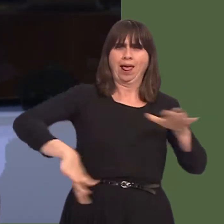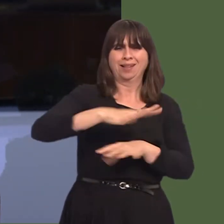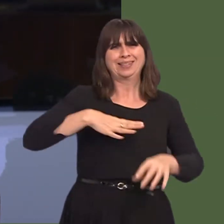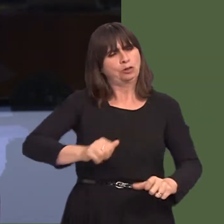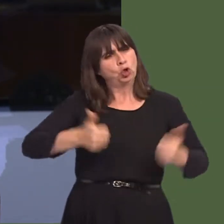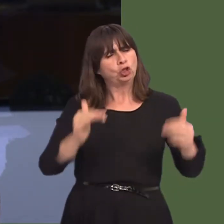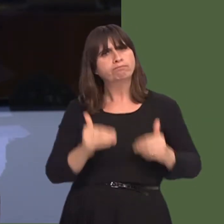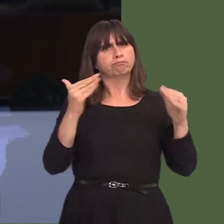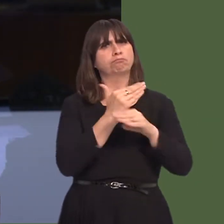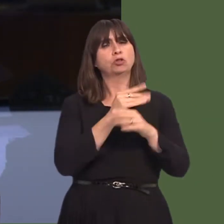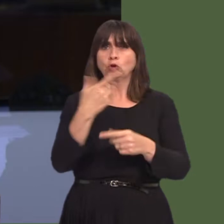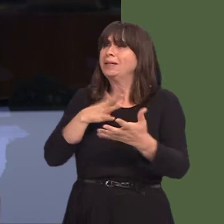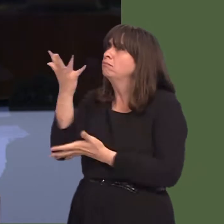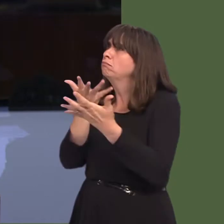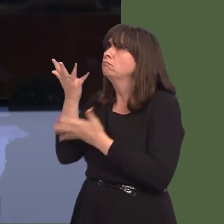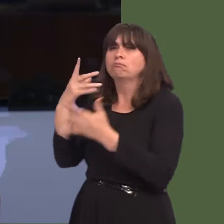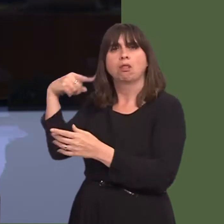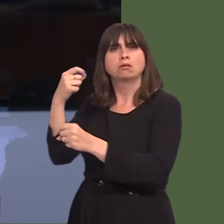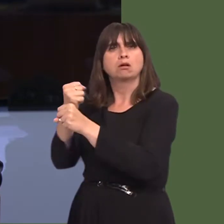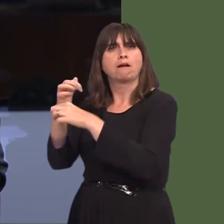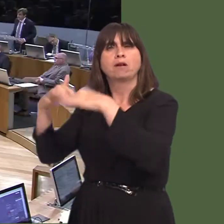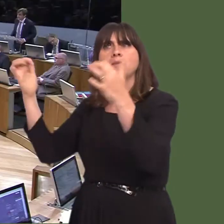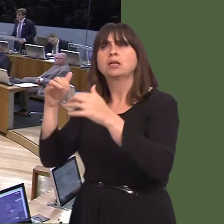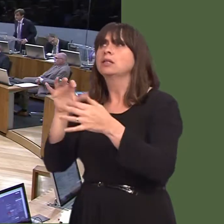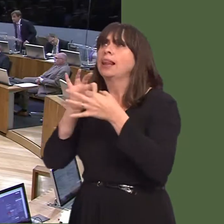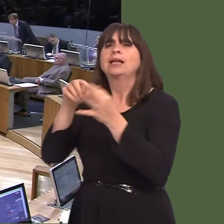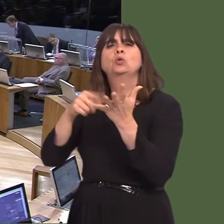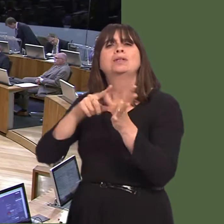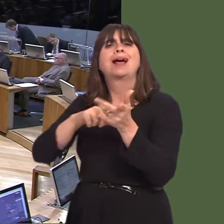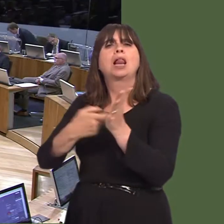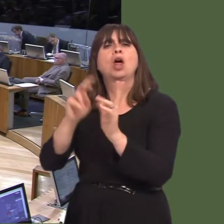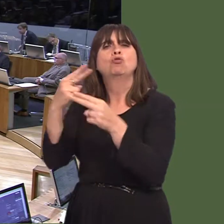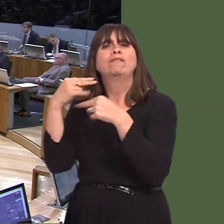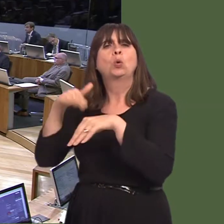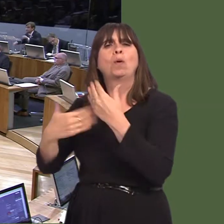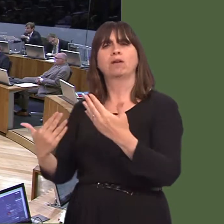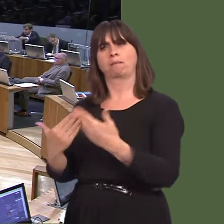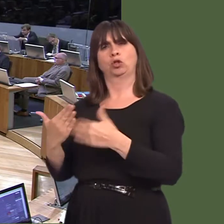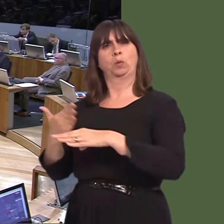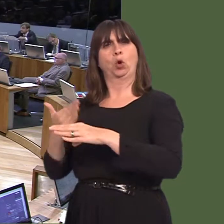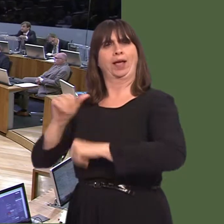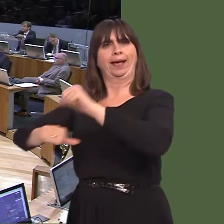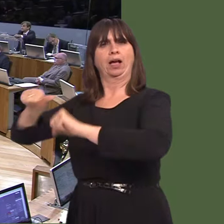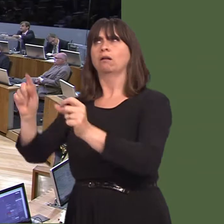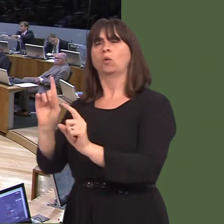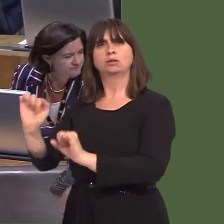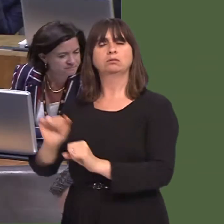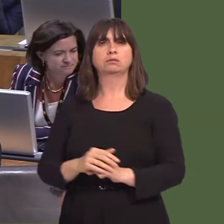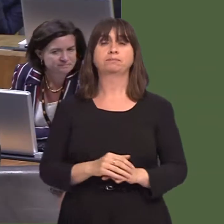UK Government with regard to the Taylor review on modern working practices? Carwyn Jones AM: the UK Government is the mess they're making of the benefit system, particularly with regard